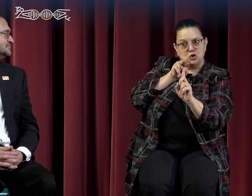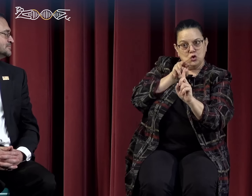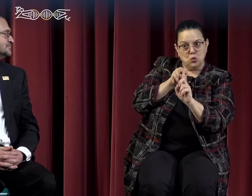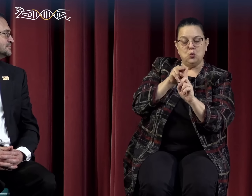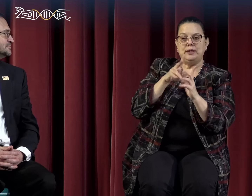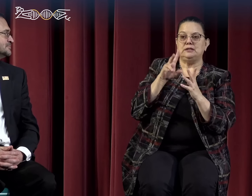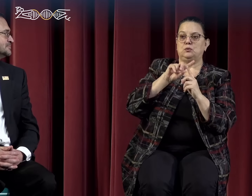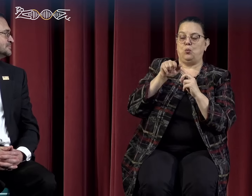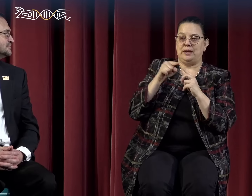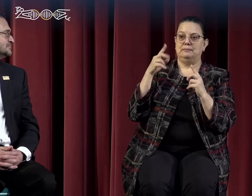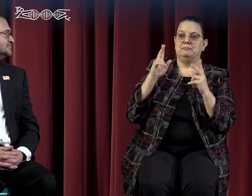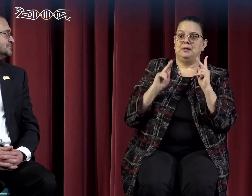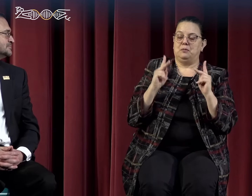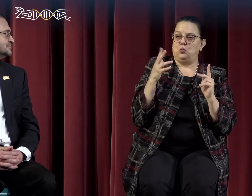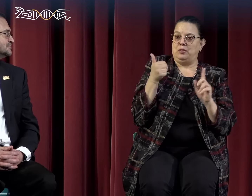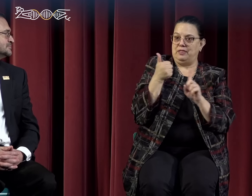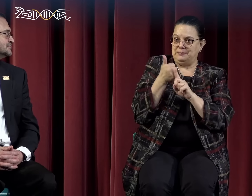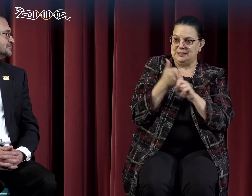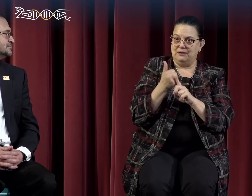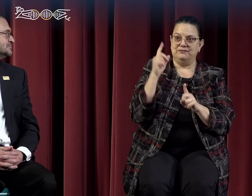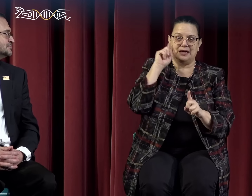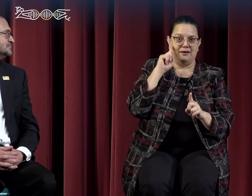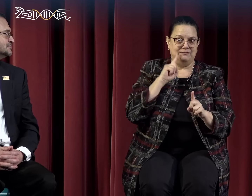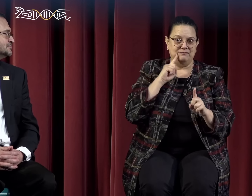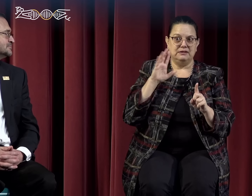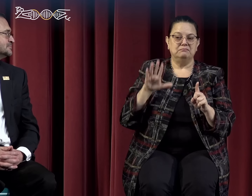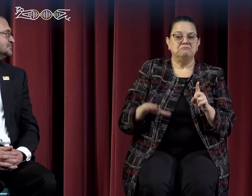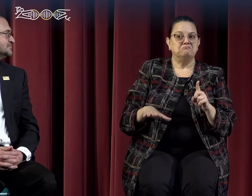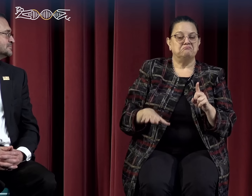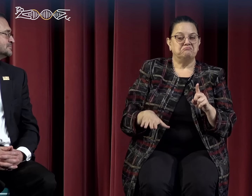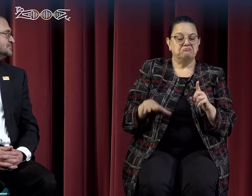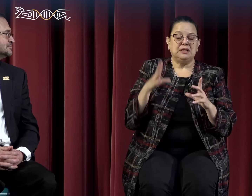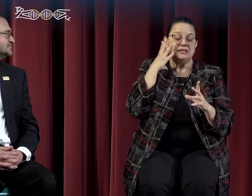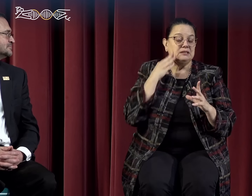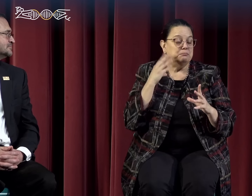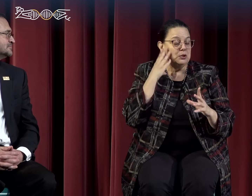One perspective is that when a person is Deaf they have lived the